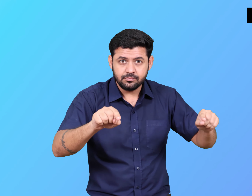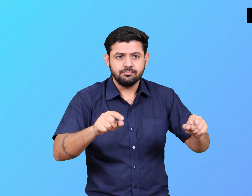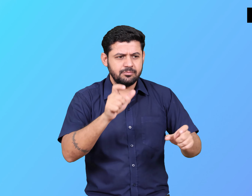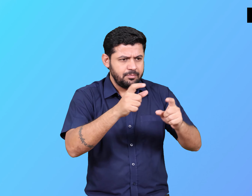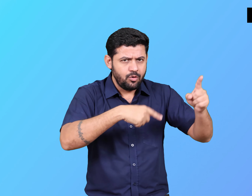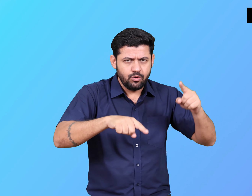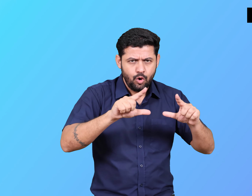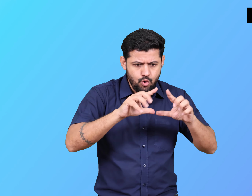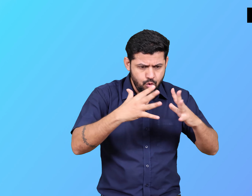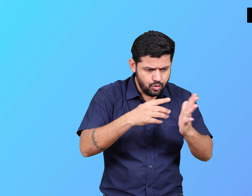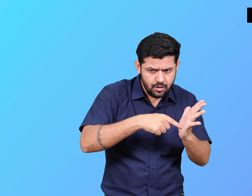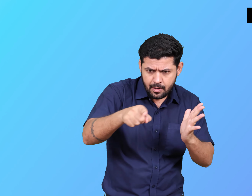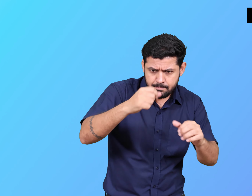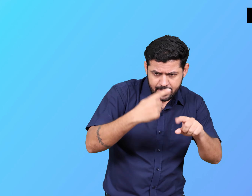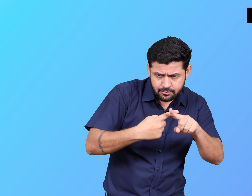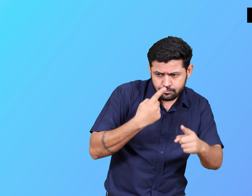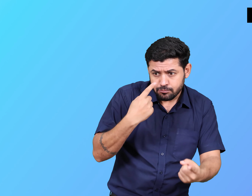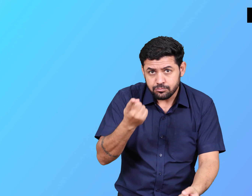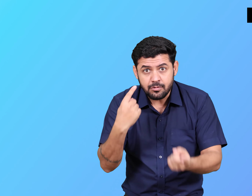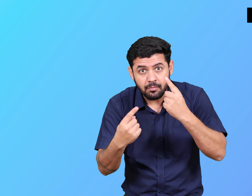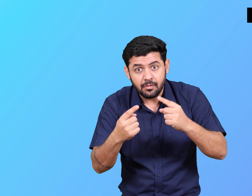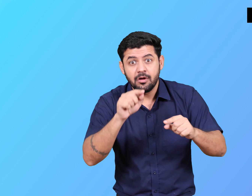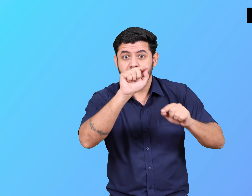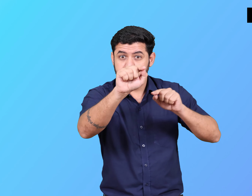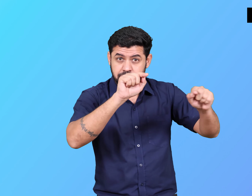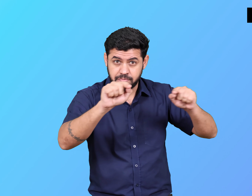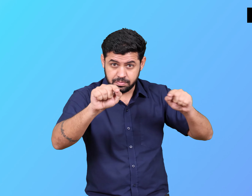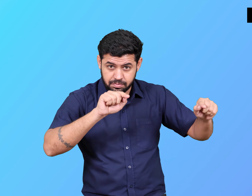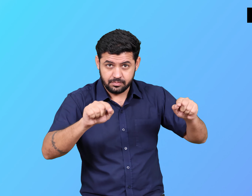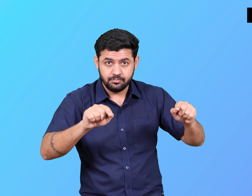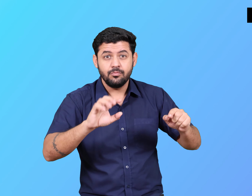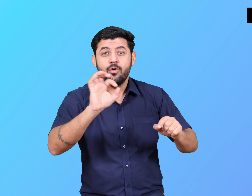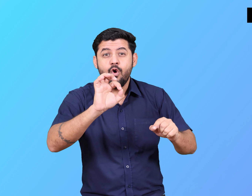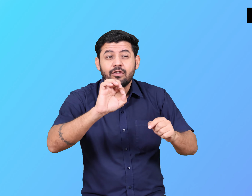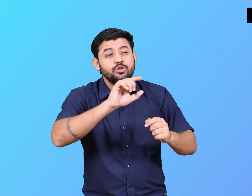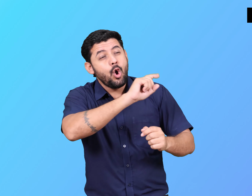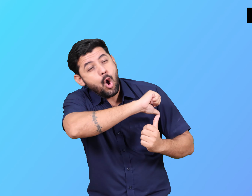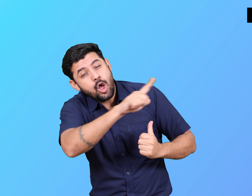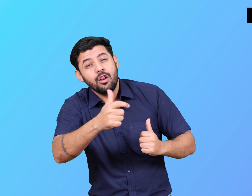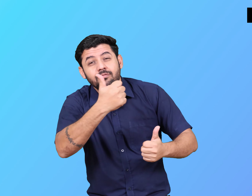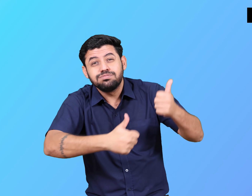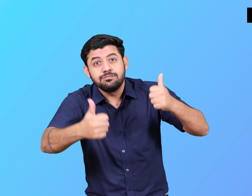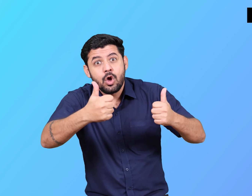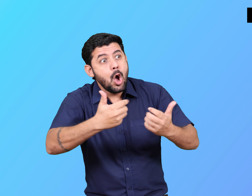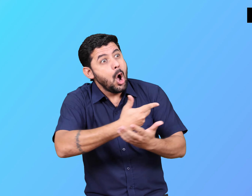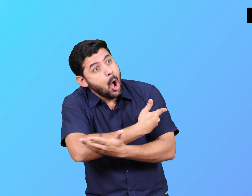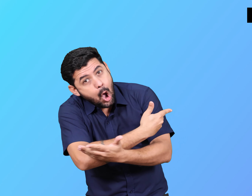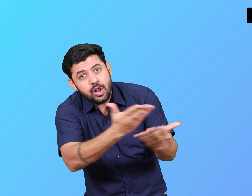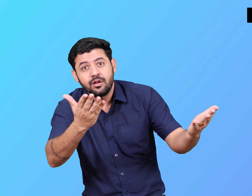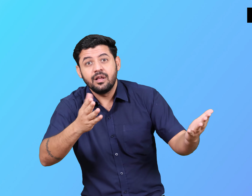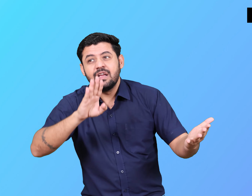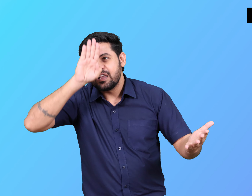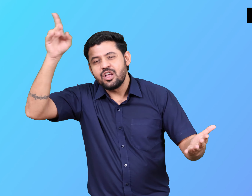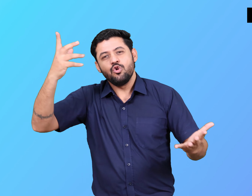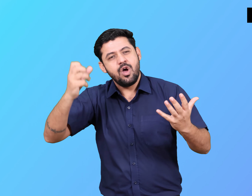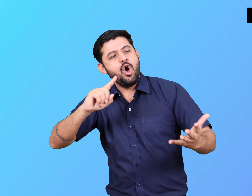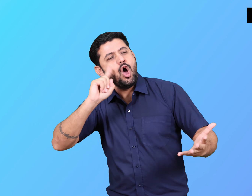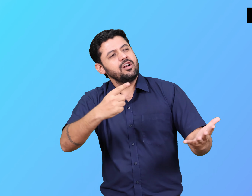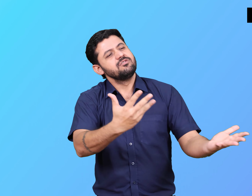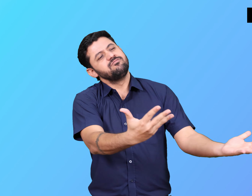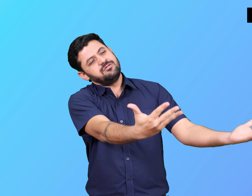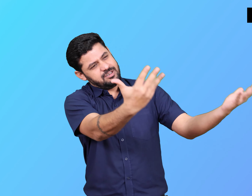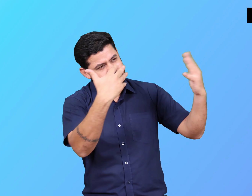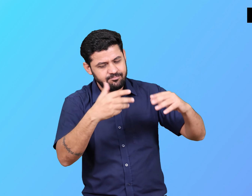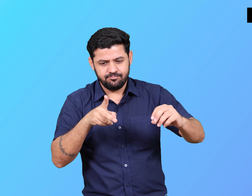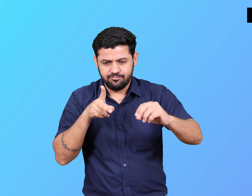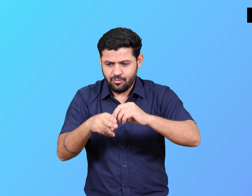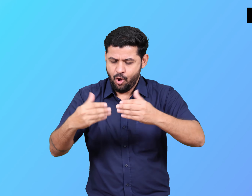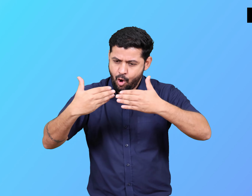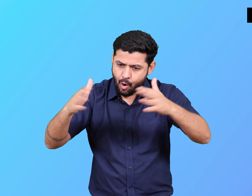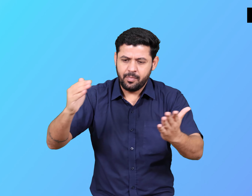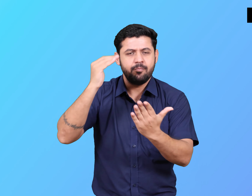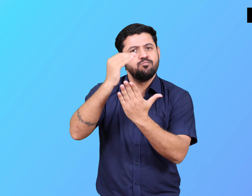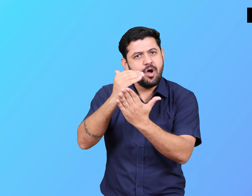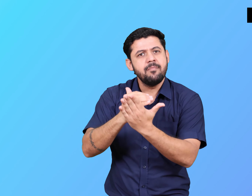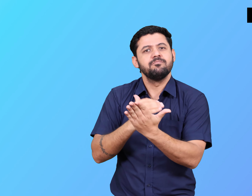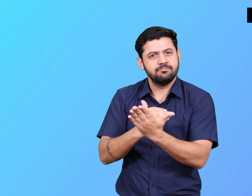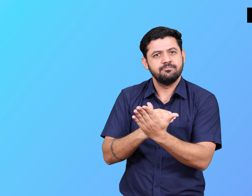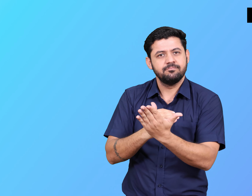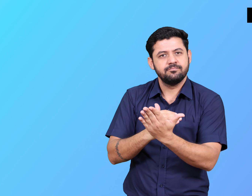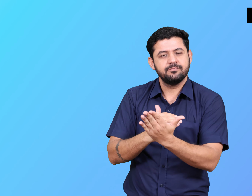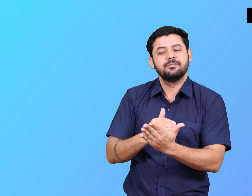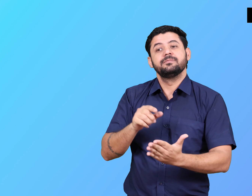court officers and all the other officials in his kingdom to come together. He wanted all of them to come to the dedication ceremony for the idol.